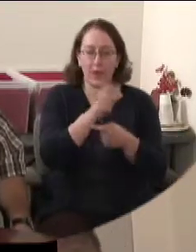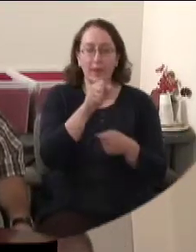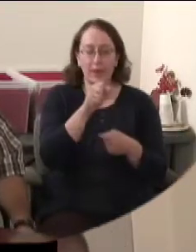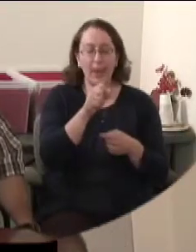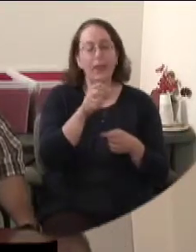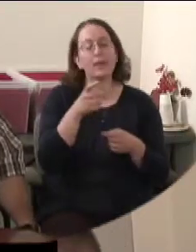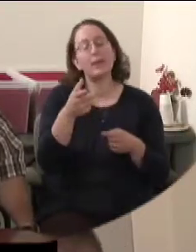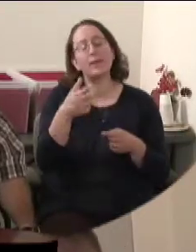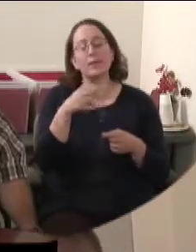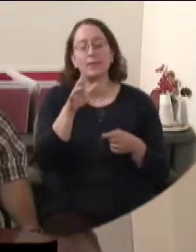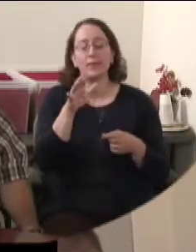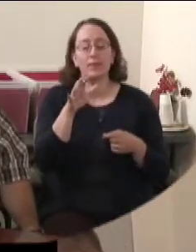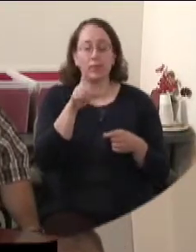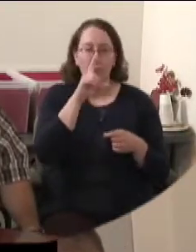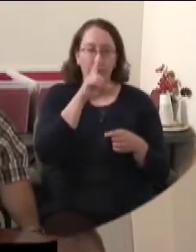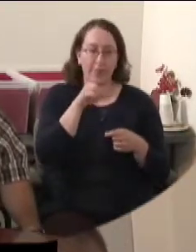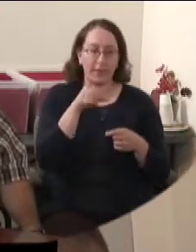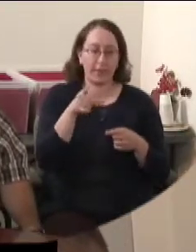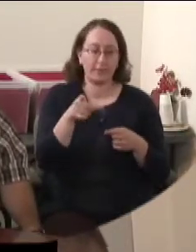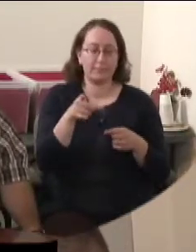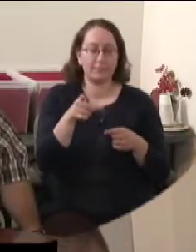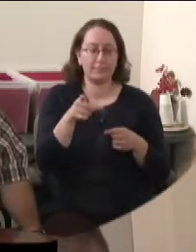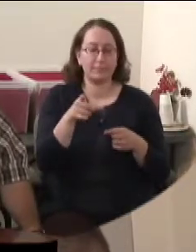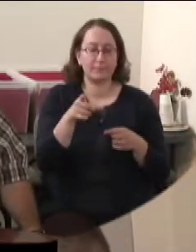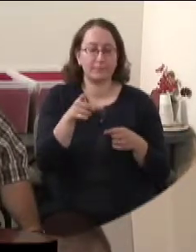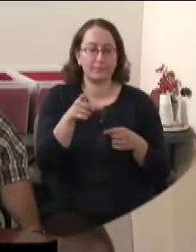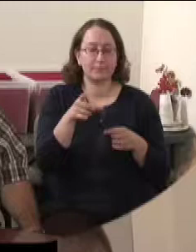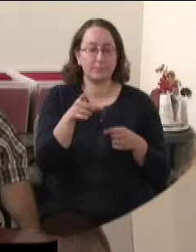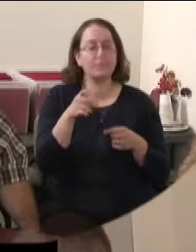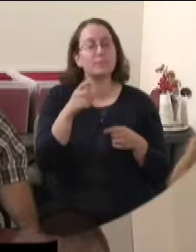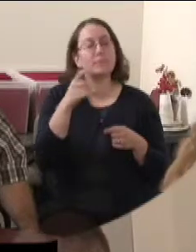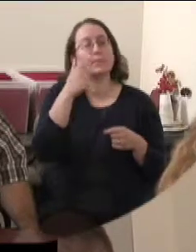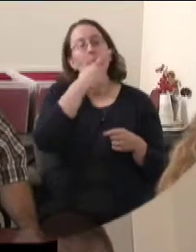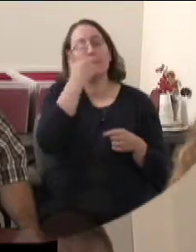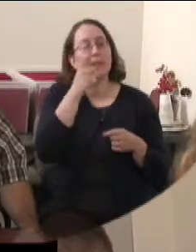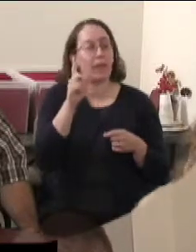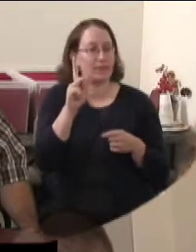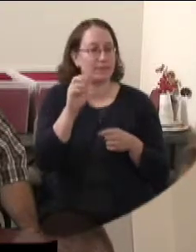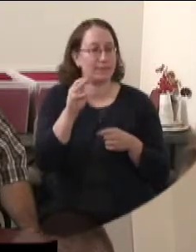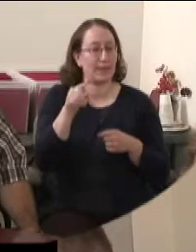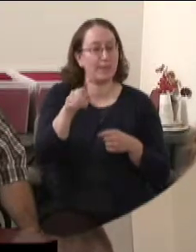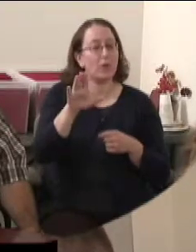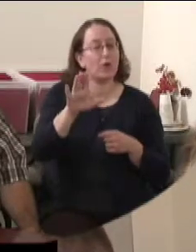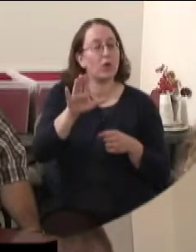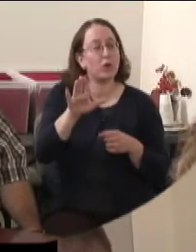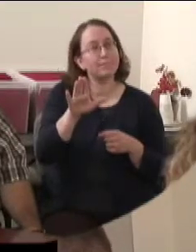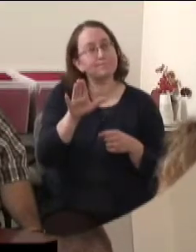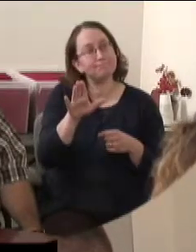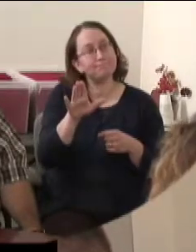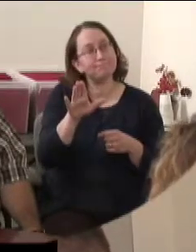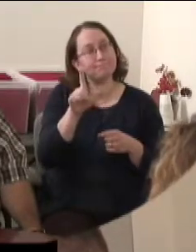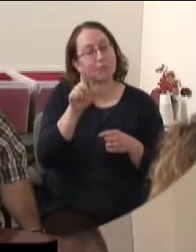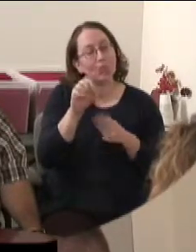Actually, it was by, because of her low academic level of performance